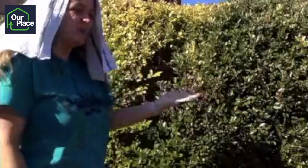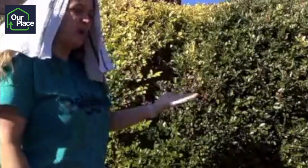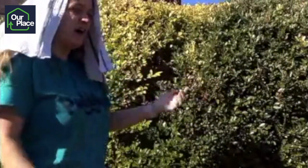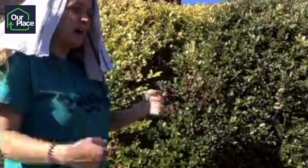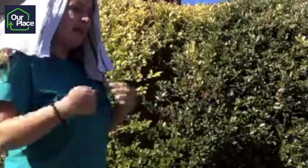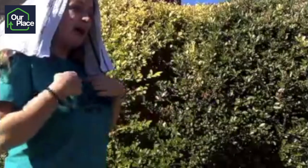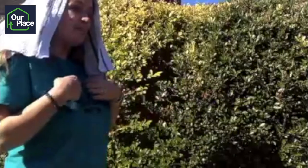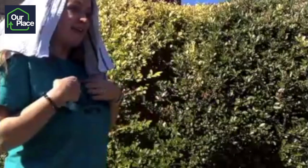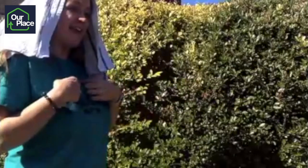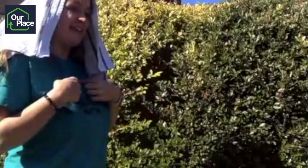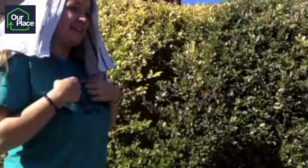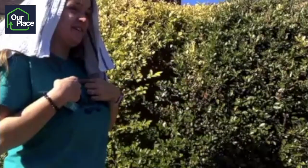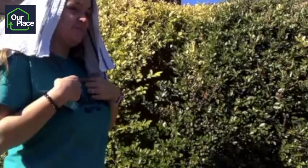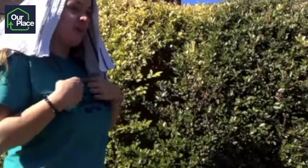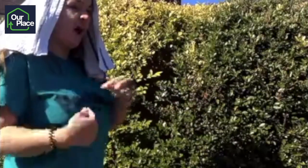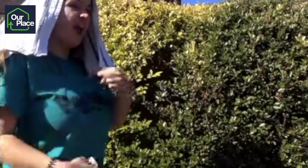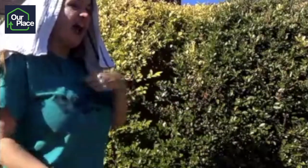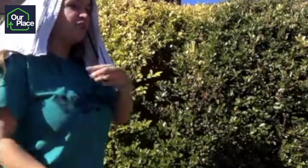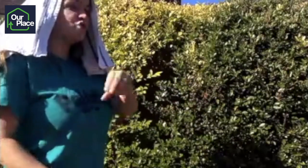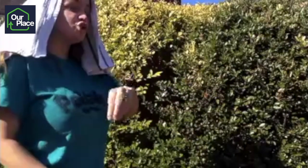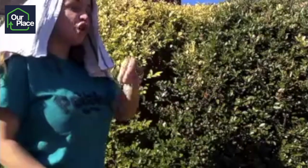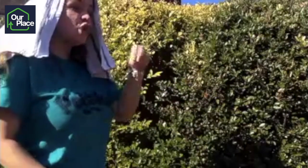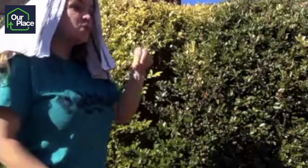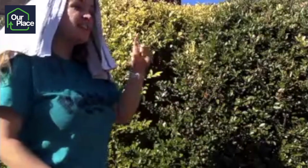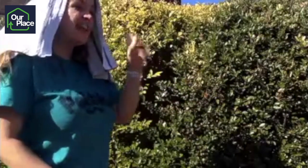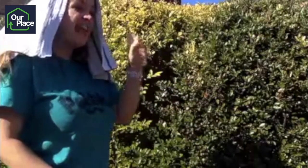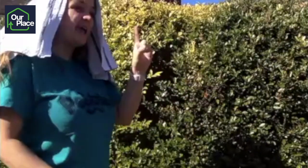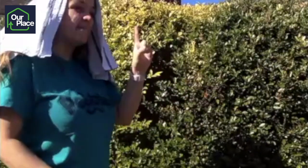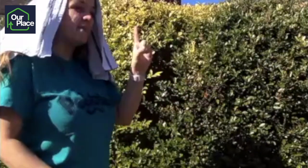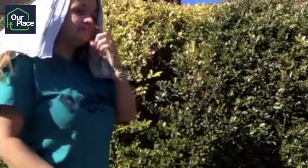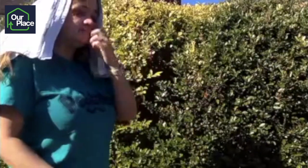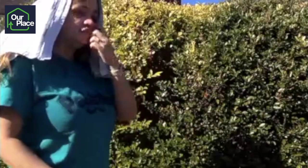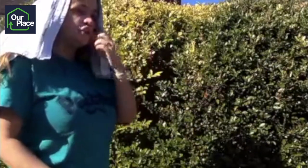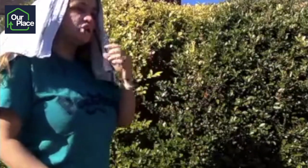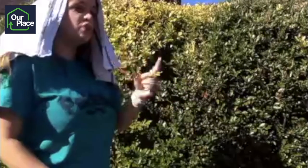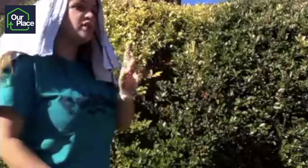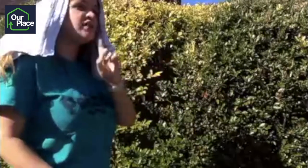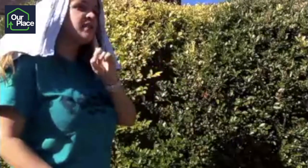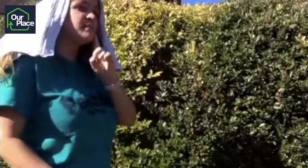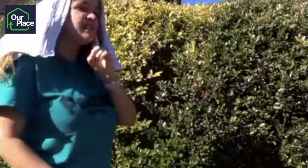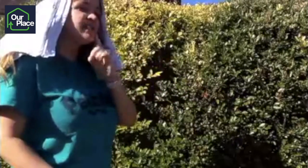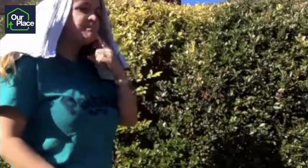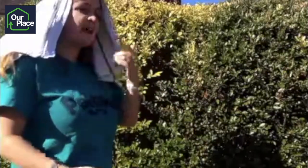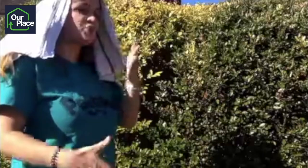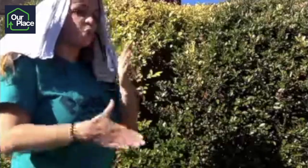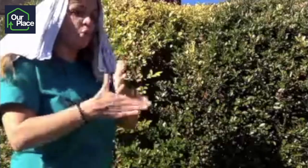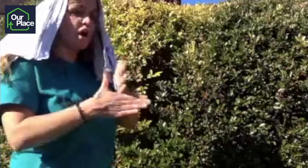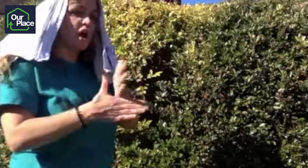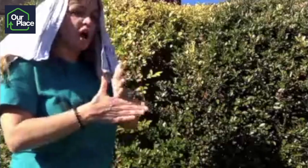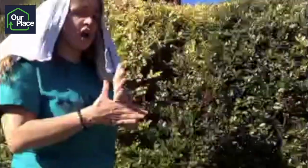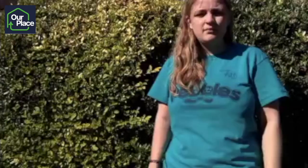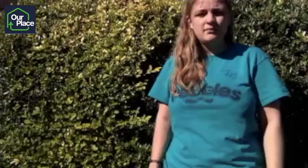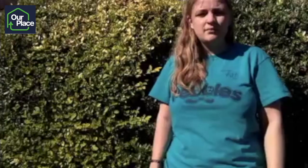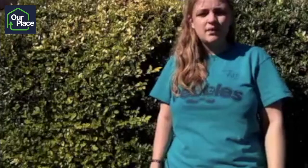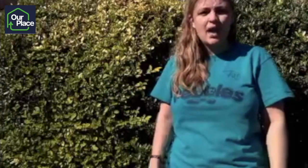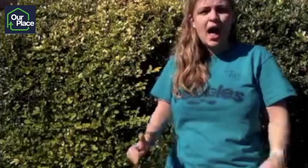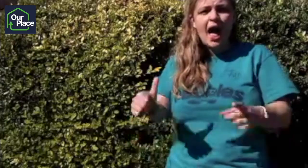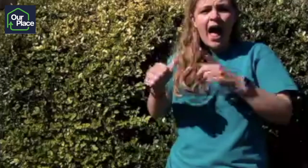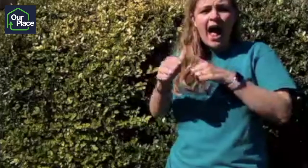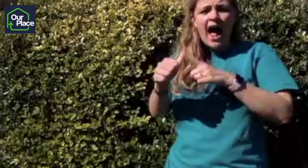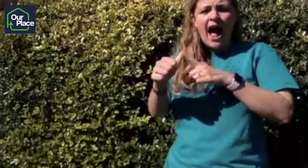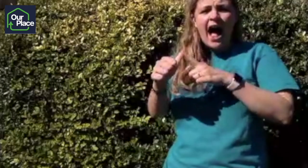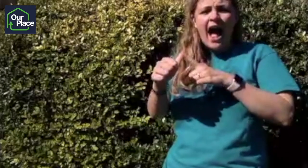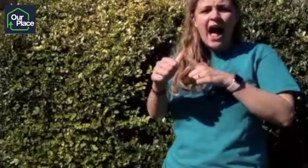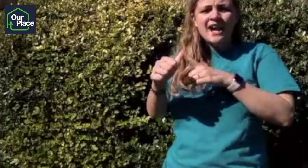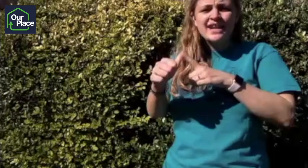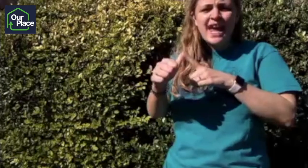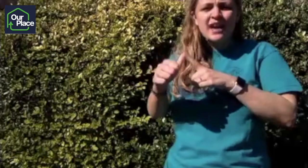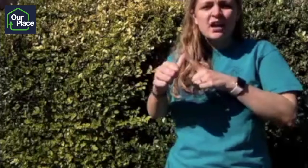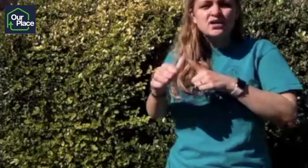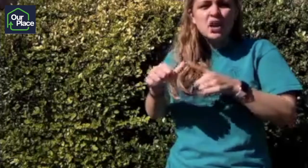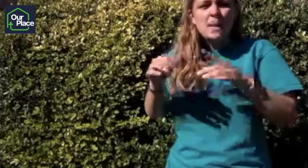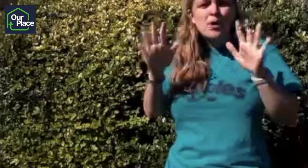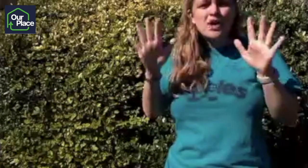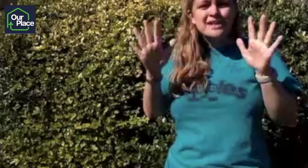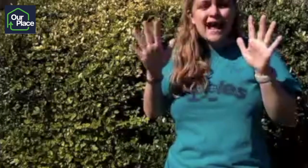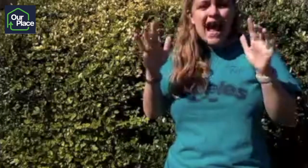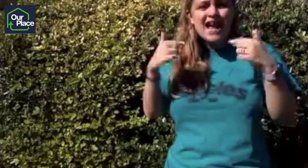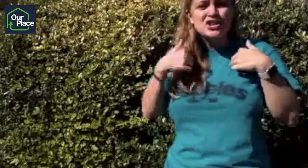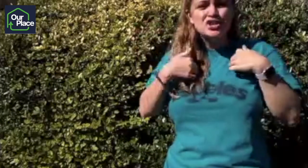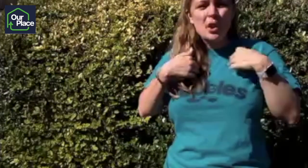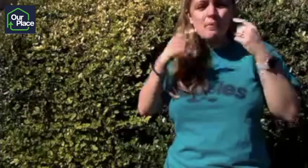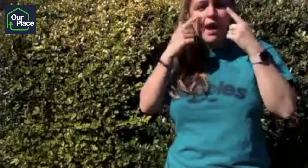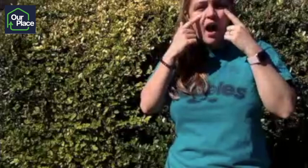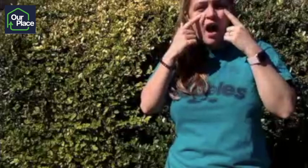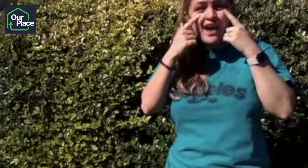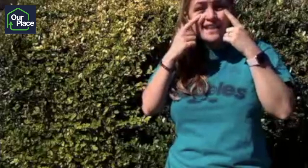about me I have chosen him to do some special work Ananias put his hands on my eyes and